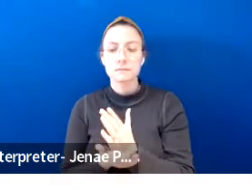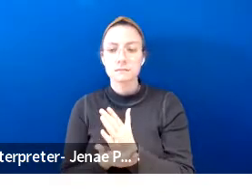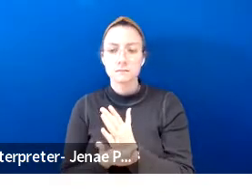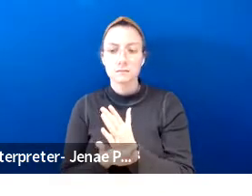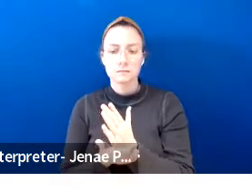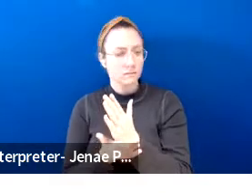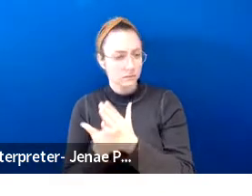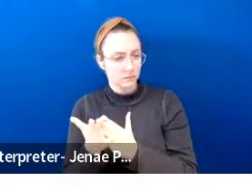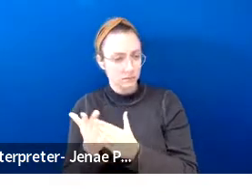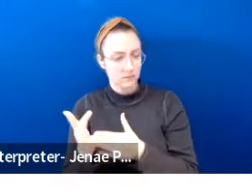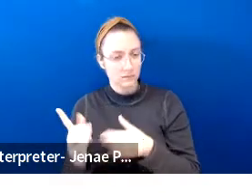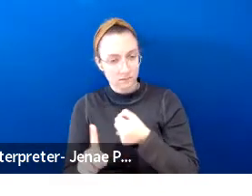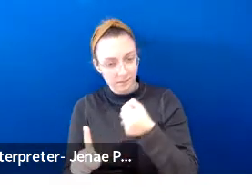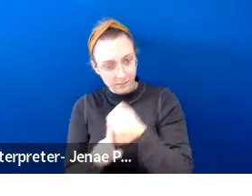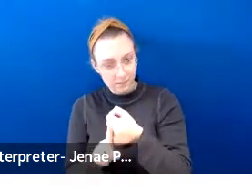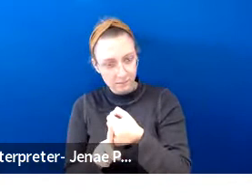And this is something that